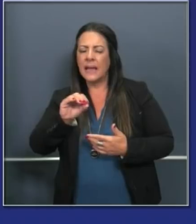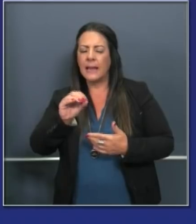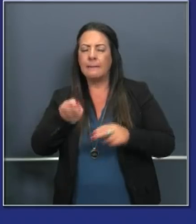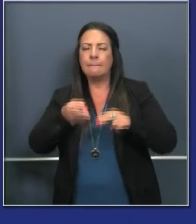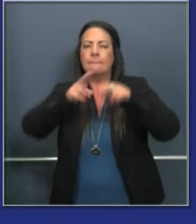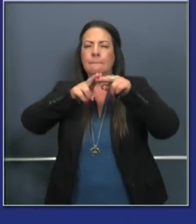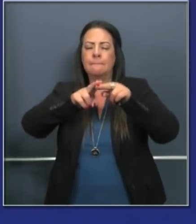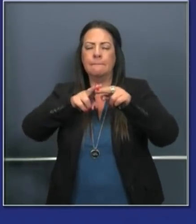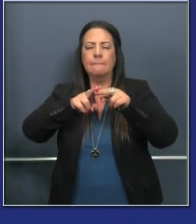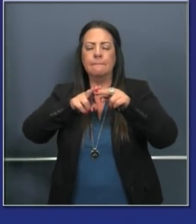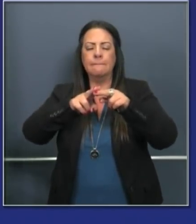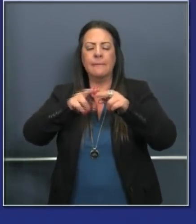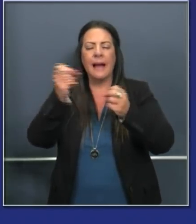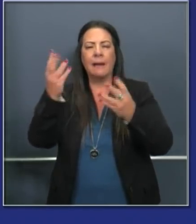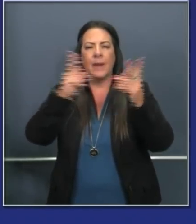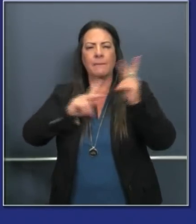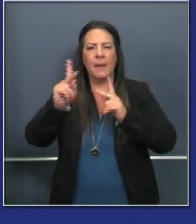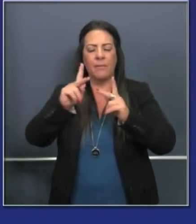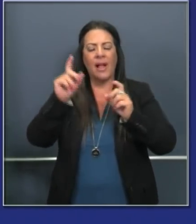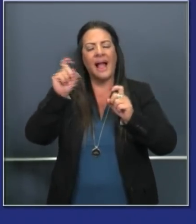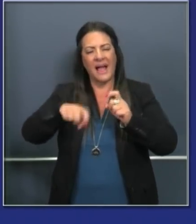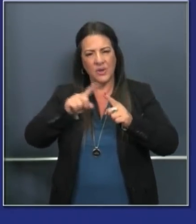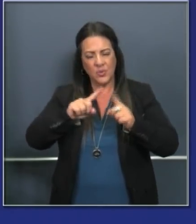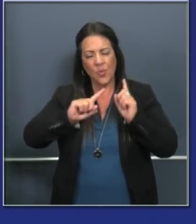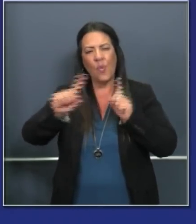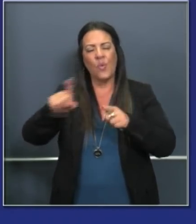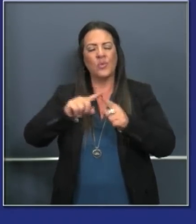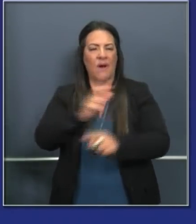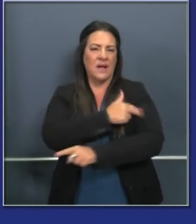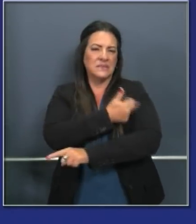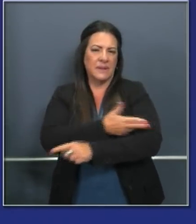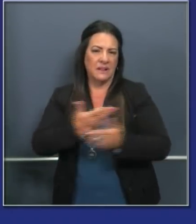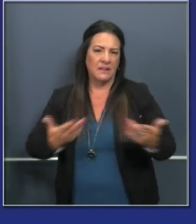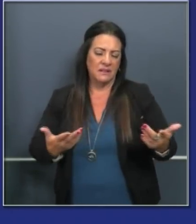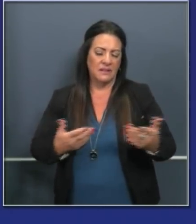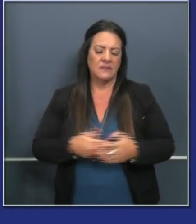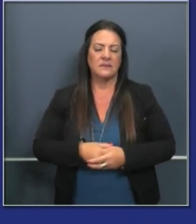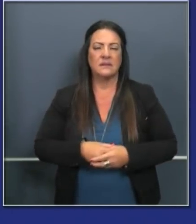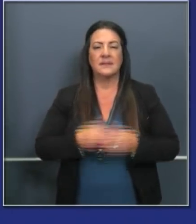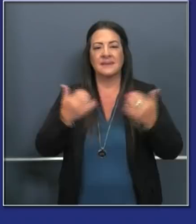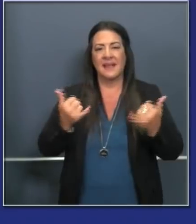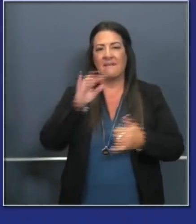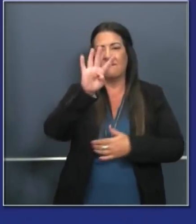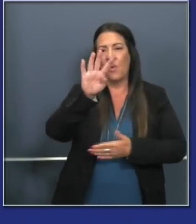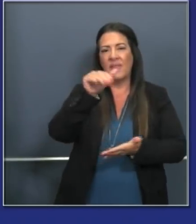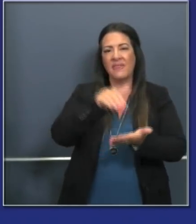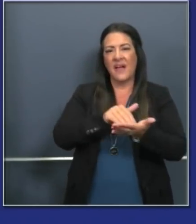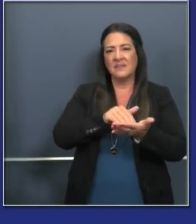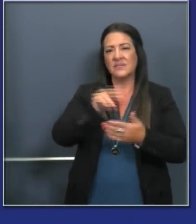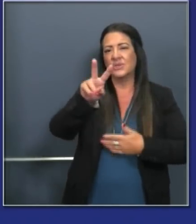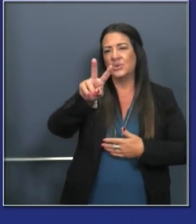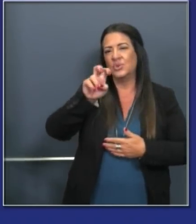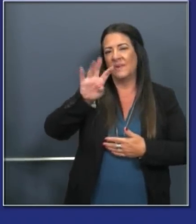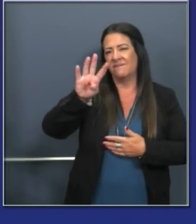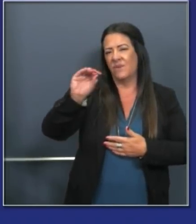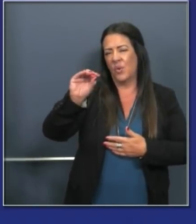OVER 14 DAY PERIOD. YOU CAN SEE FROM THIS SLIDE. IT'S INCREASED SLIGHTLY TO 32%. INCREASE IN TOTAL